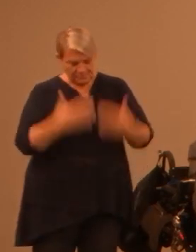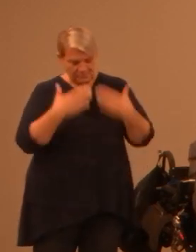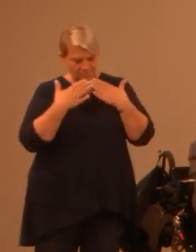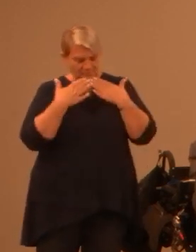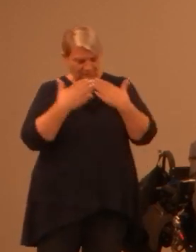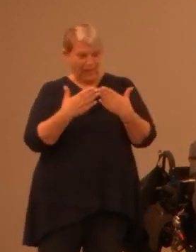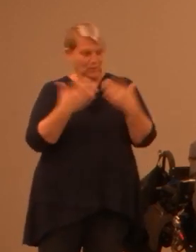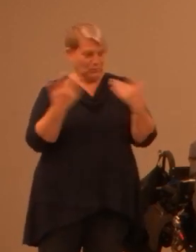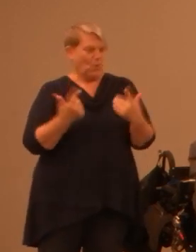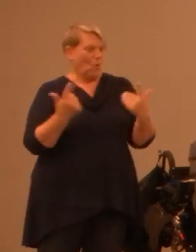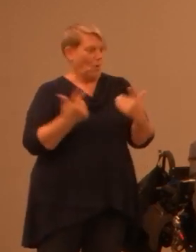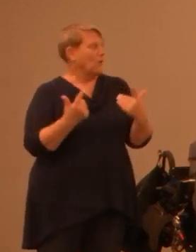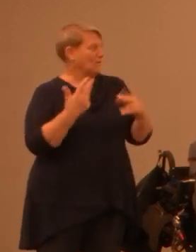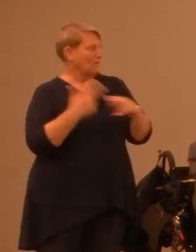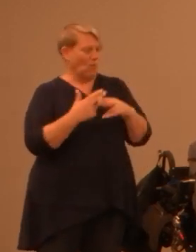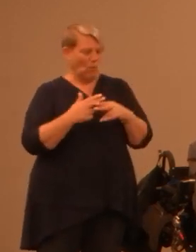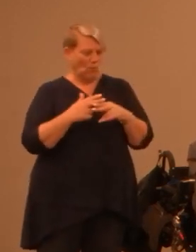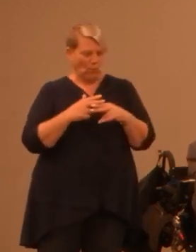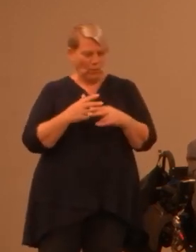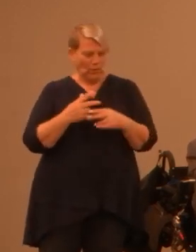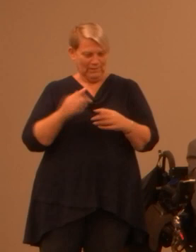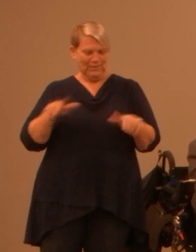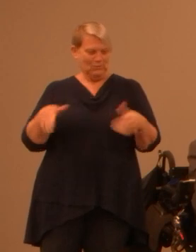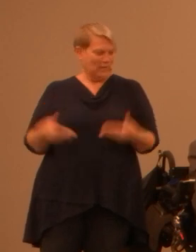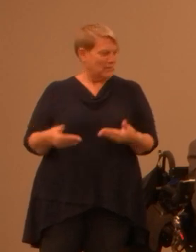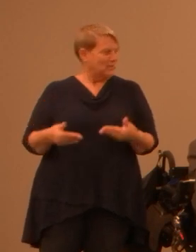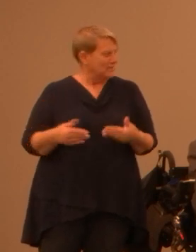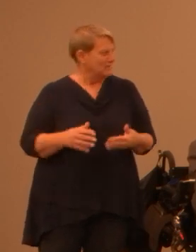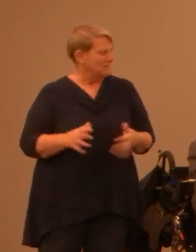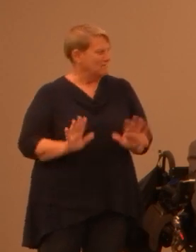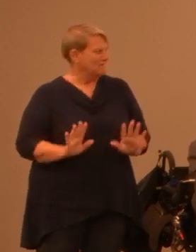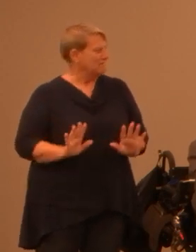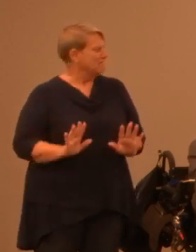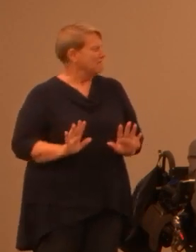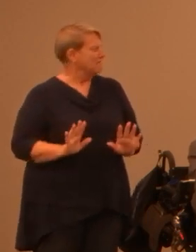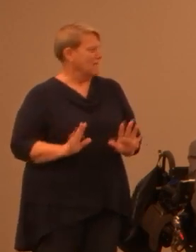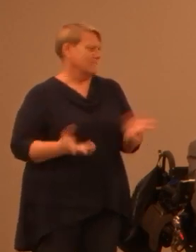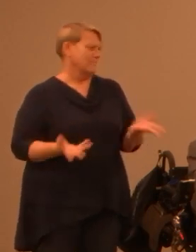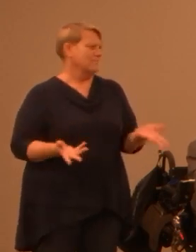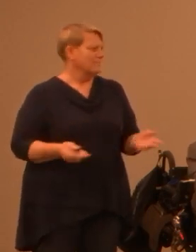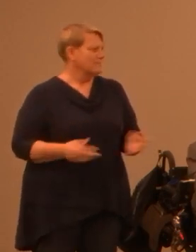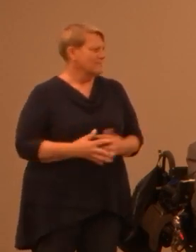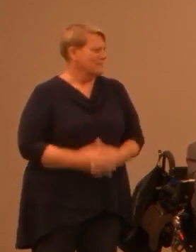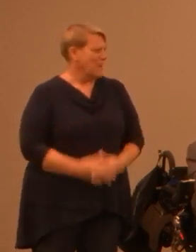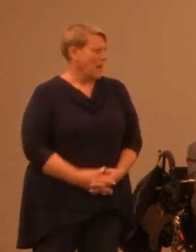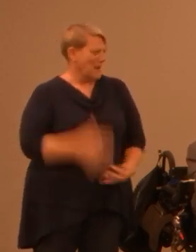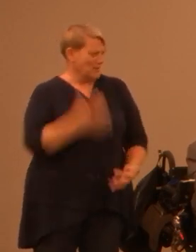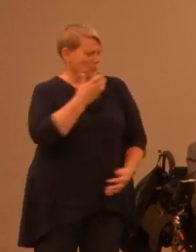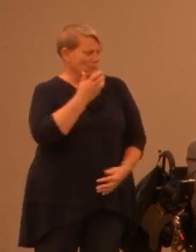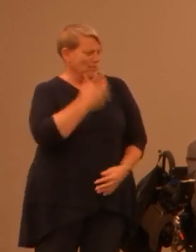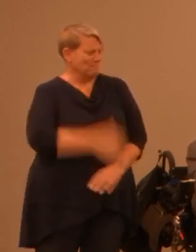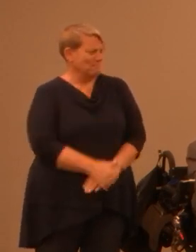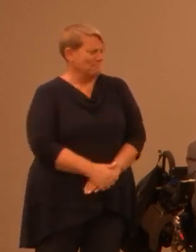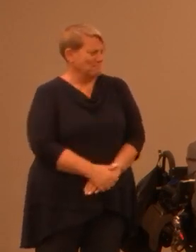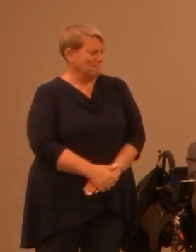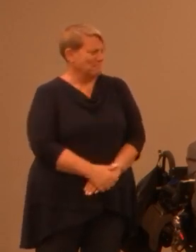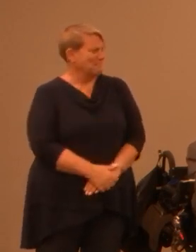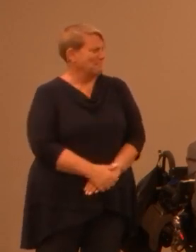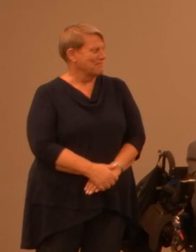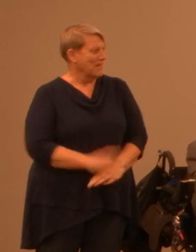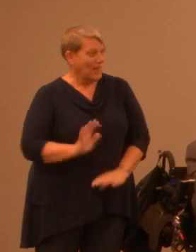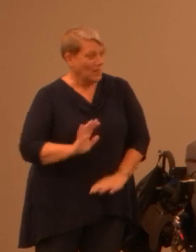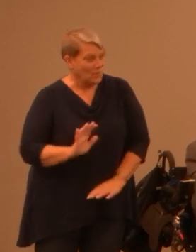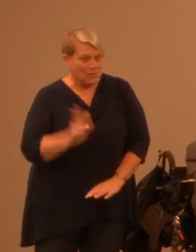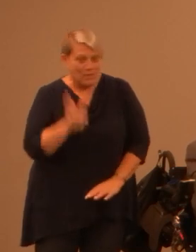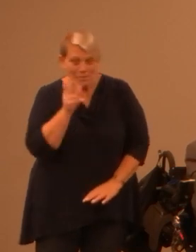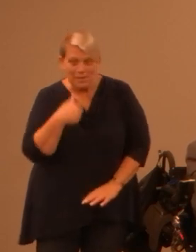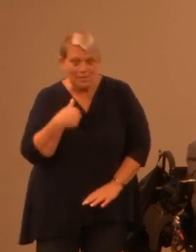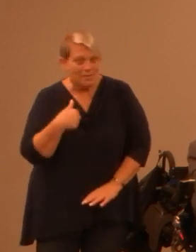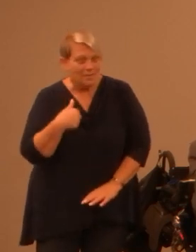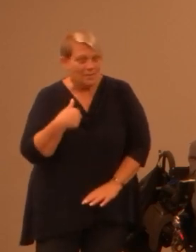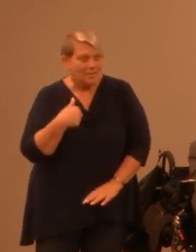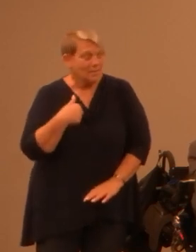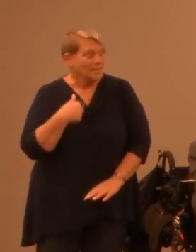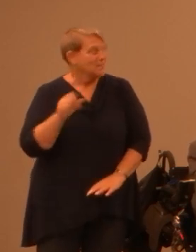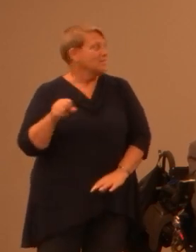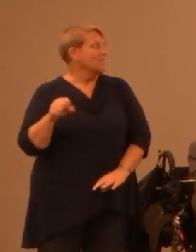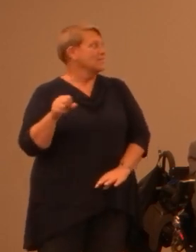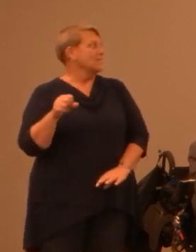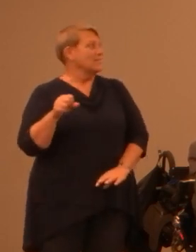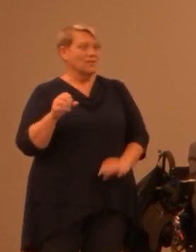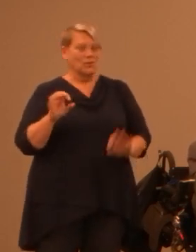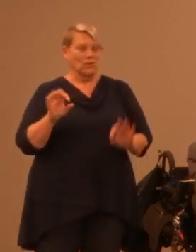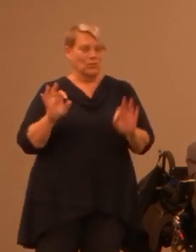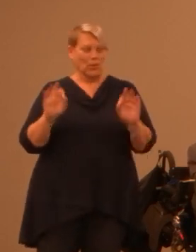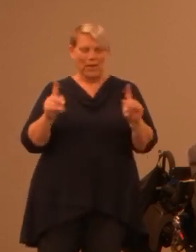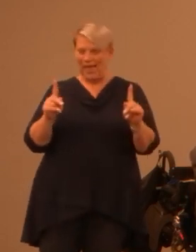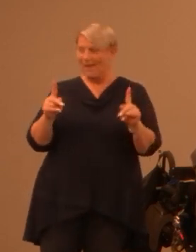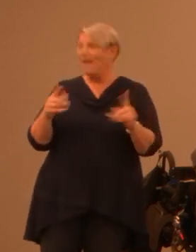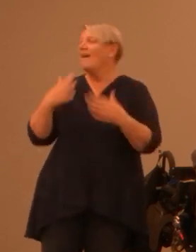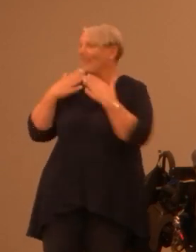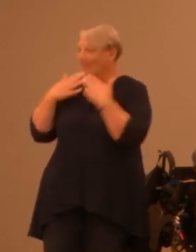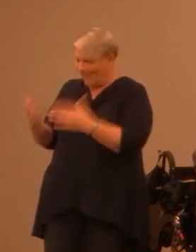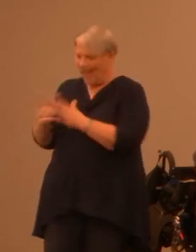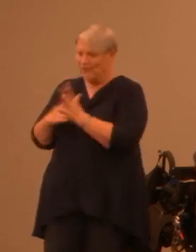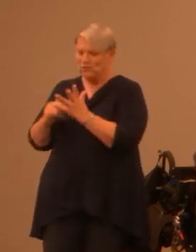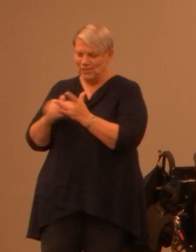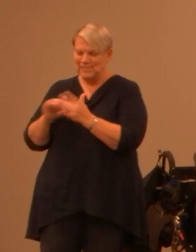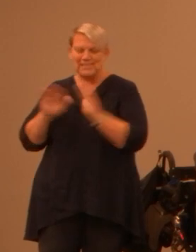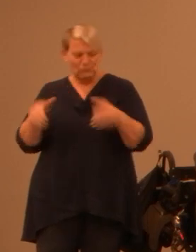Thanks a lot, yes. All right. Here we go. Thanks a lot for the introduction and